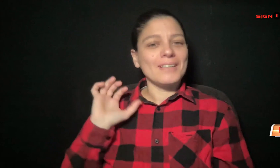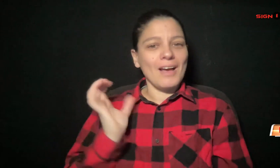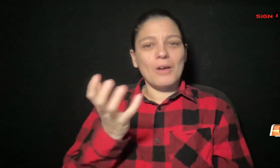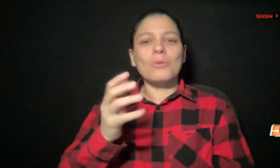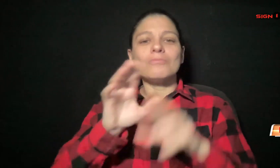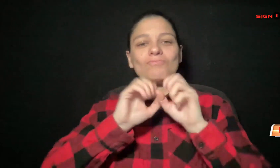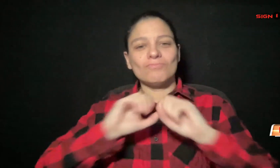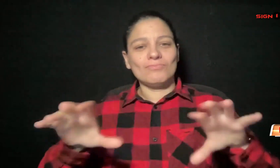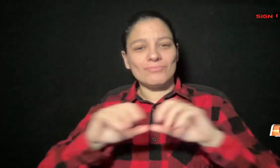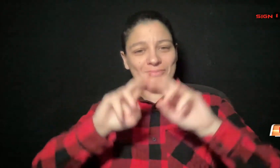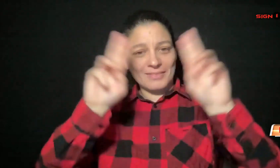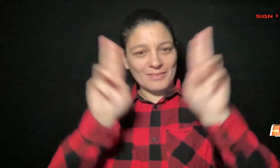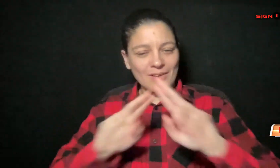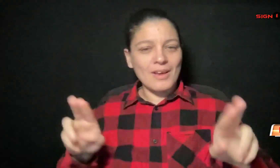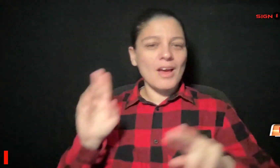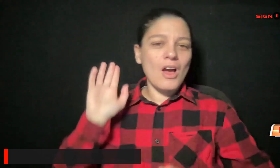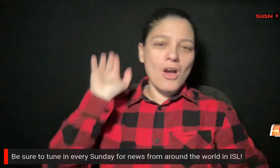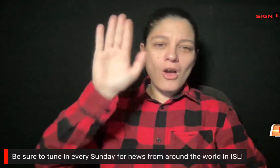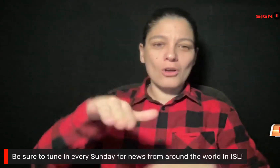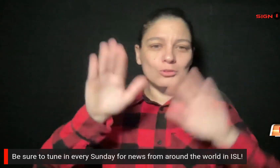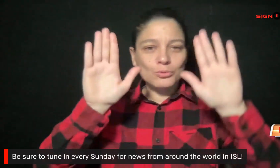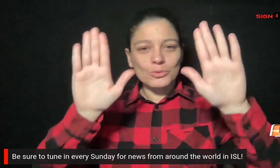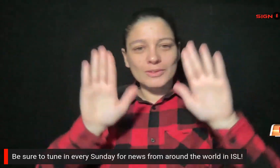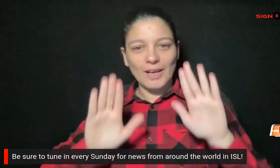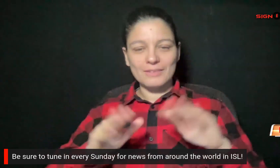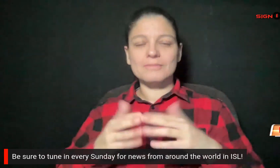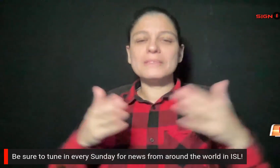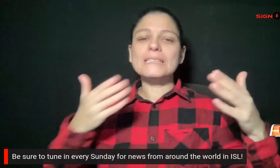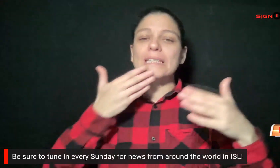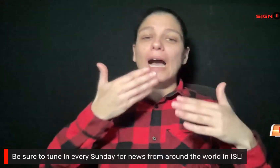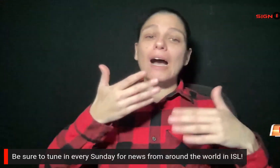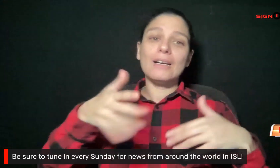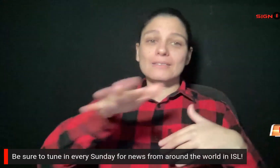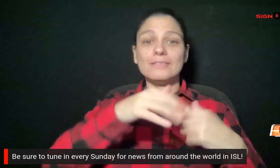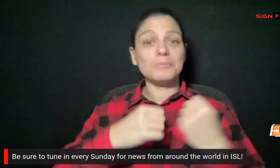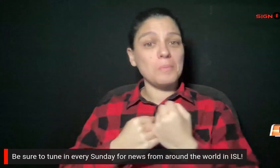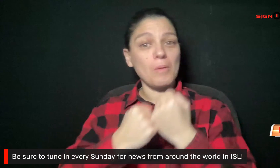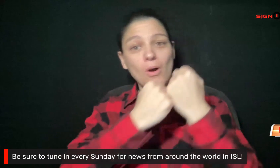international news updates every Sunday a big thank you to our Sign1News app supporters